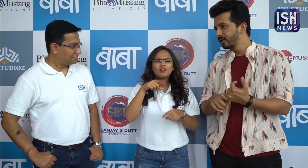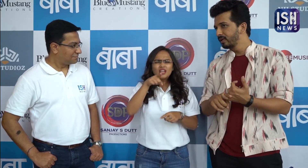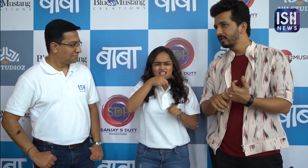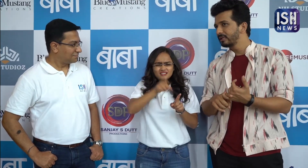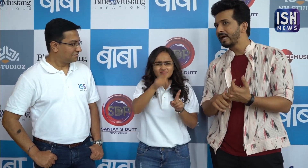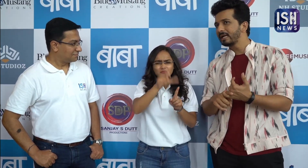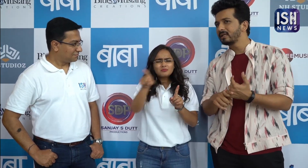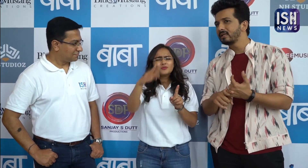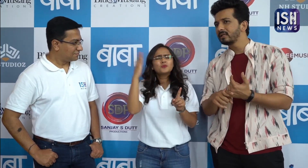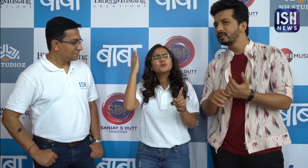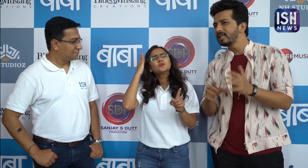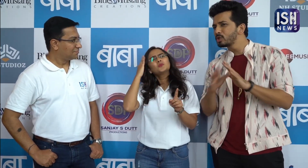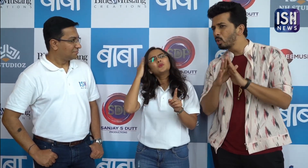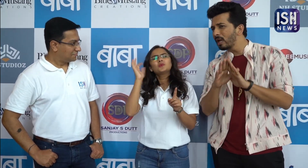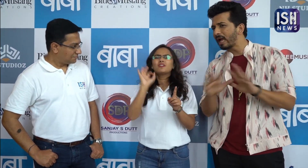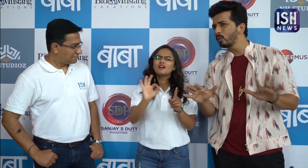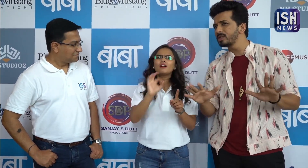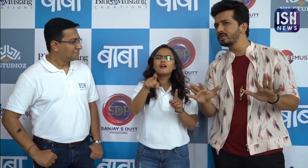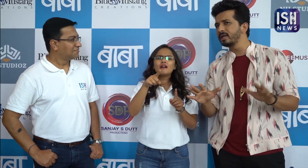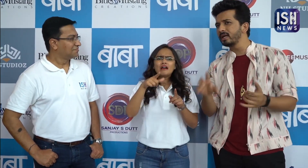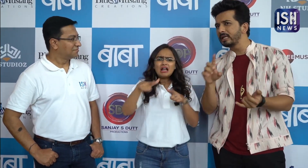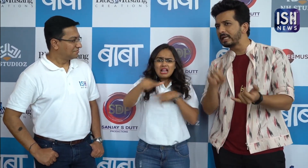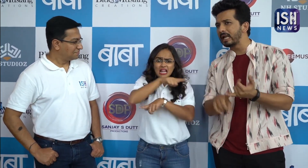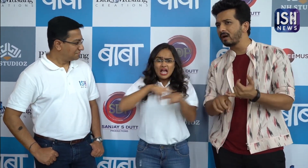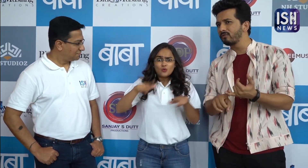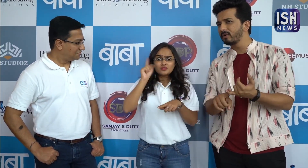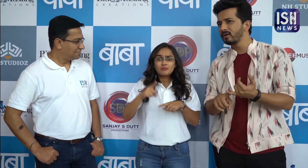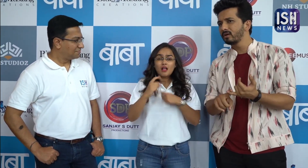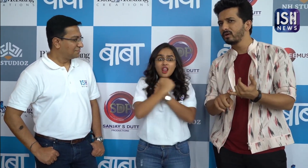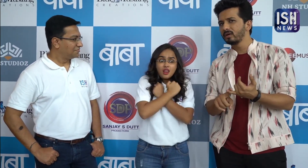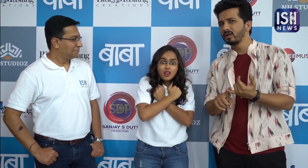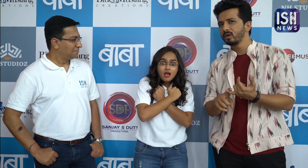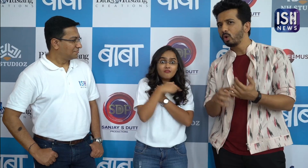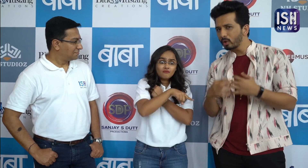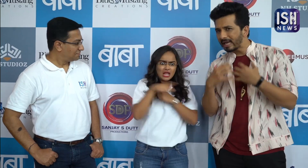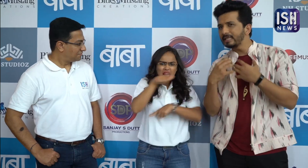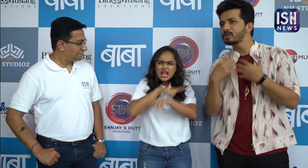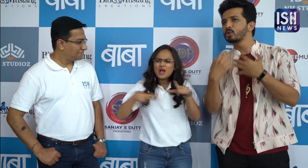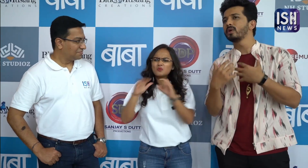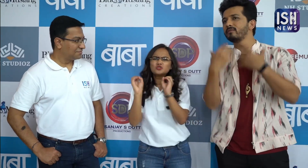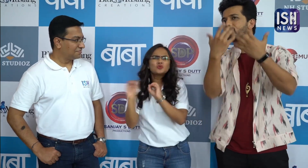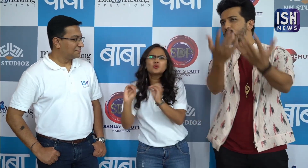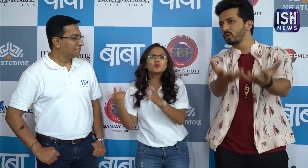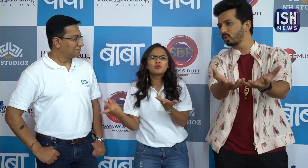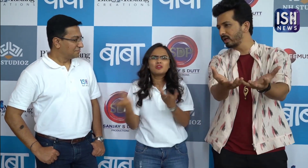they very well know that there is no language in love.